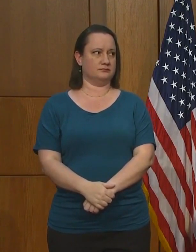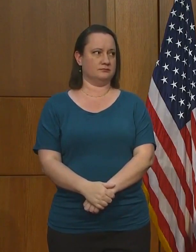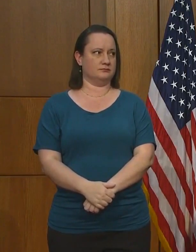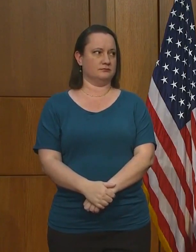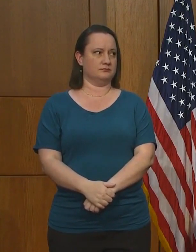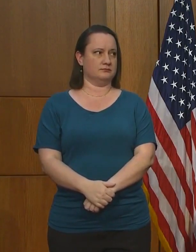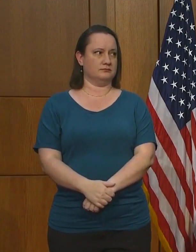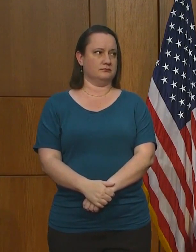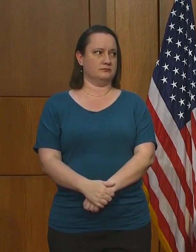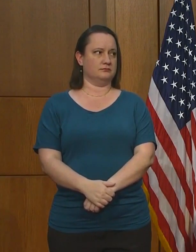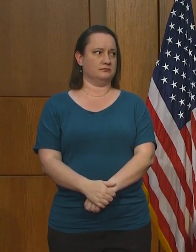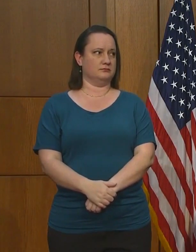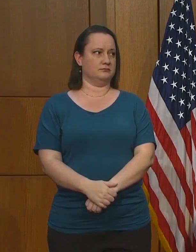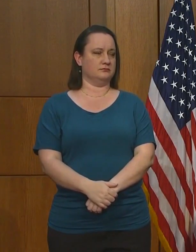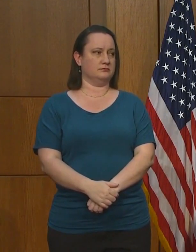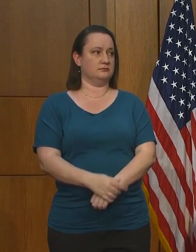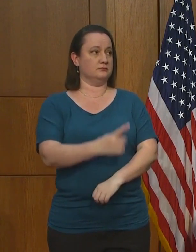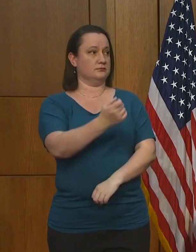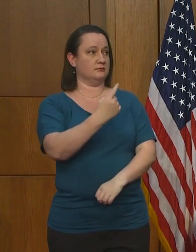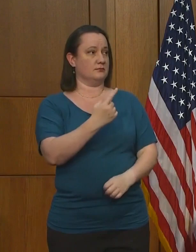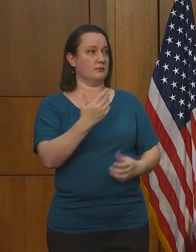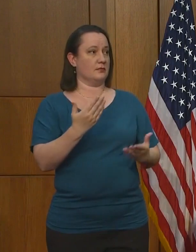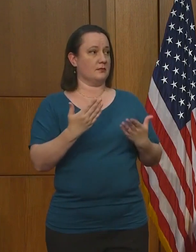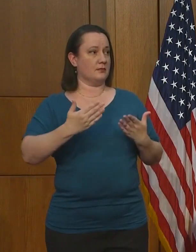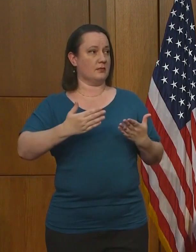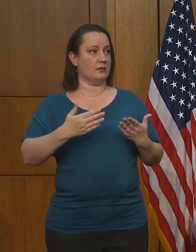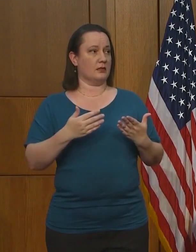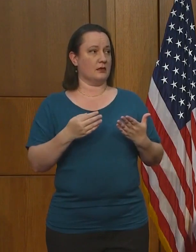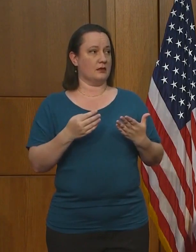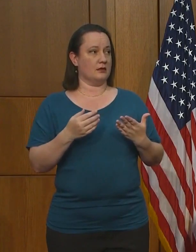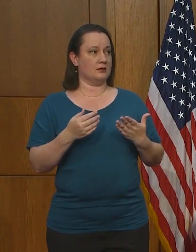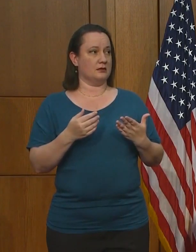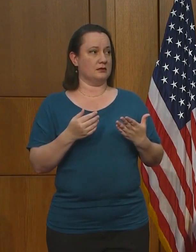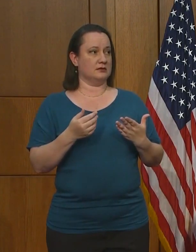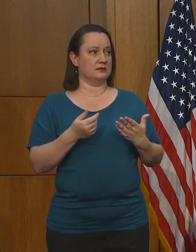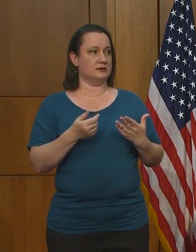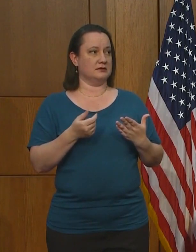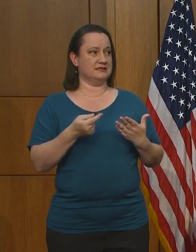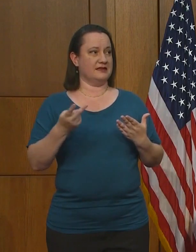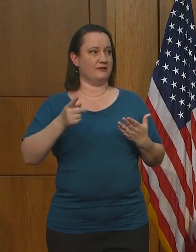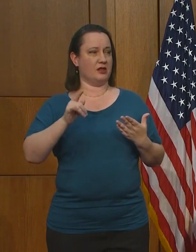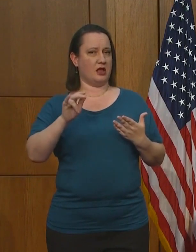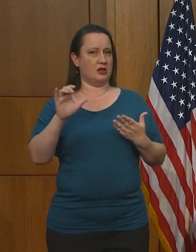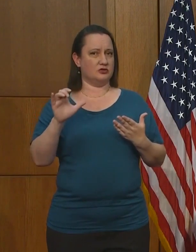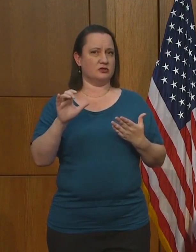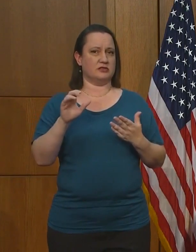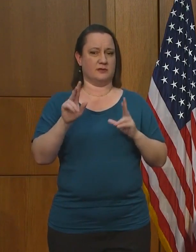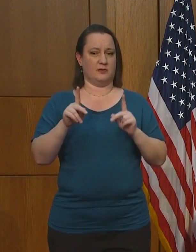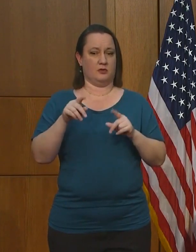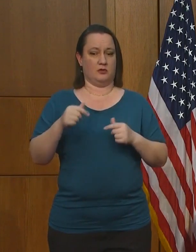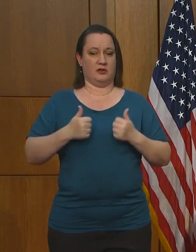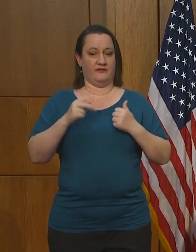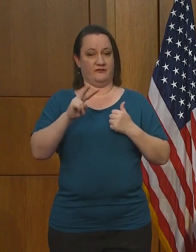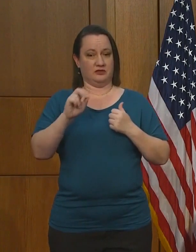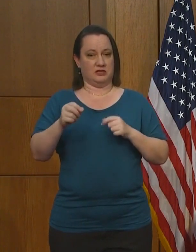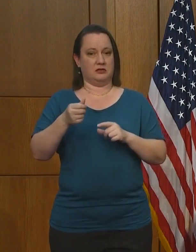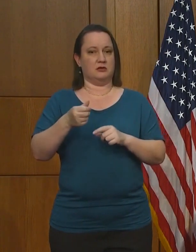ILLNESS. PROBABLY THE VIRGINIA.